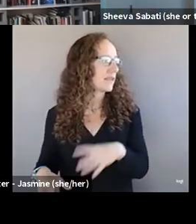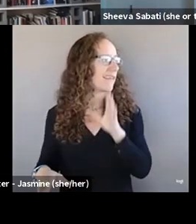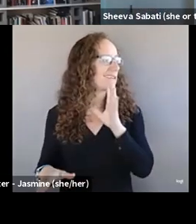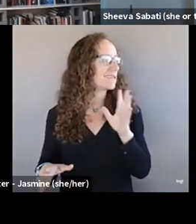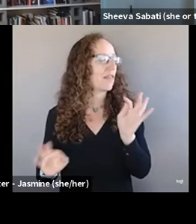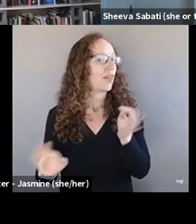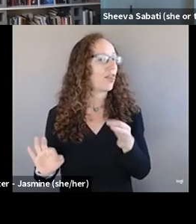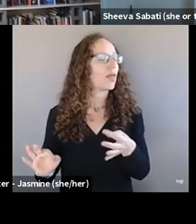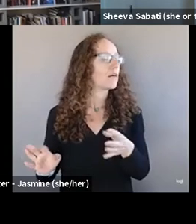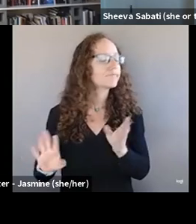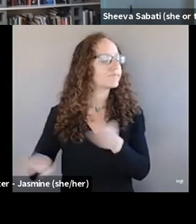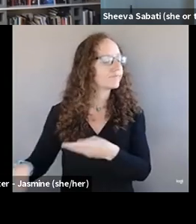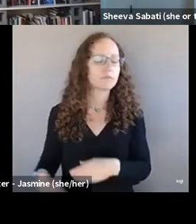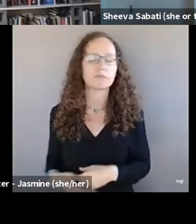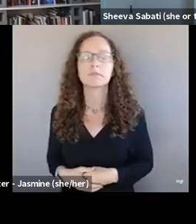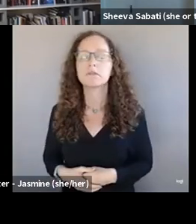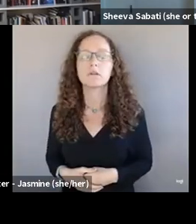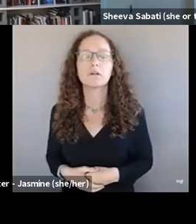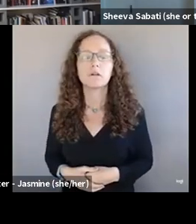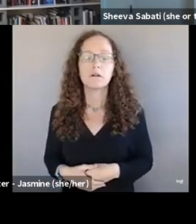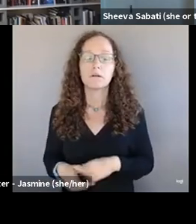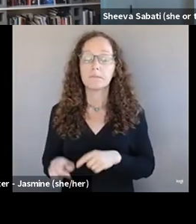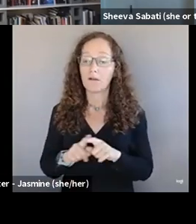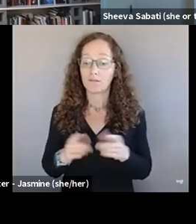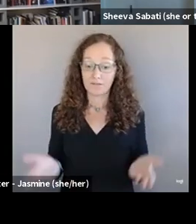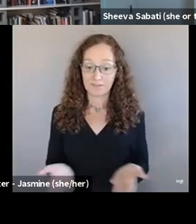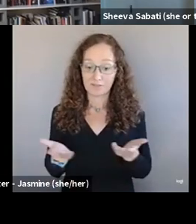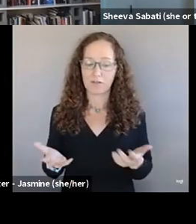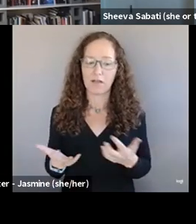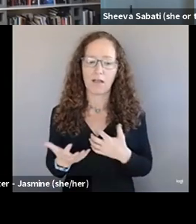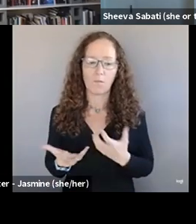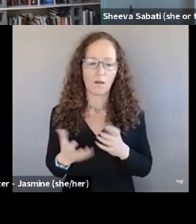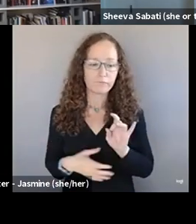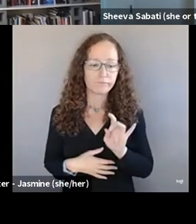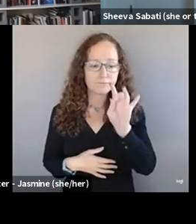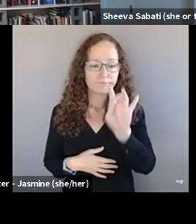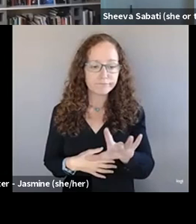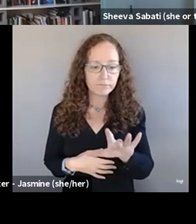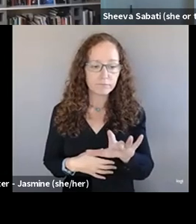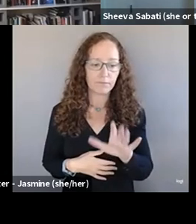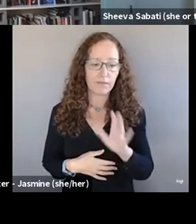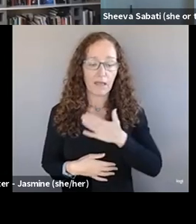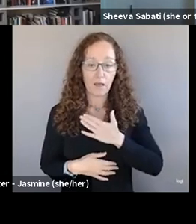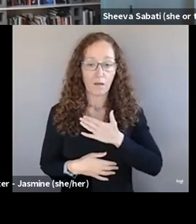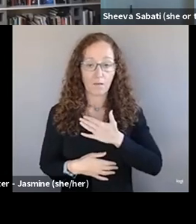also, I just want to enter into this space, like, we all have different forms of work to do based on how we're positioned